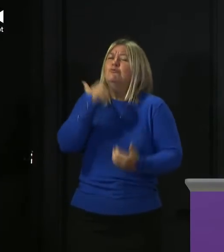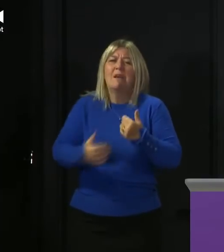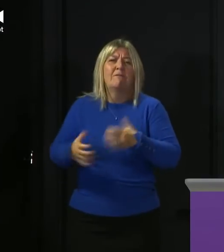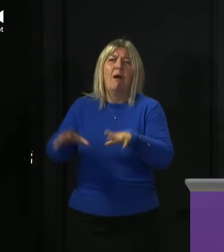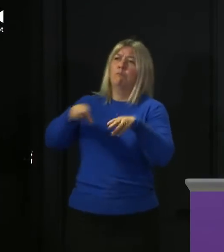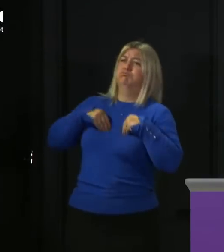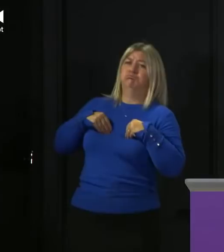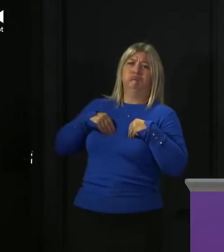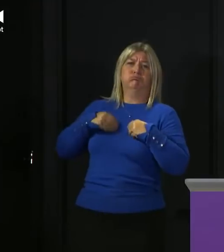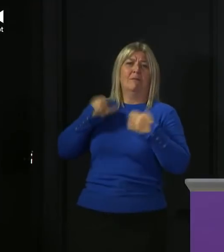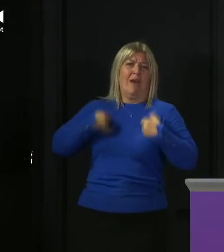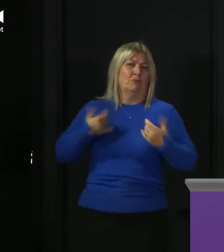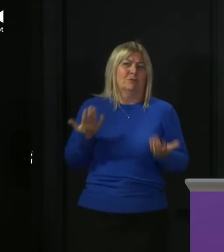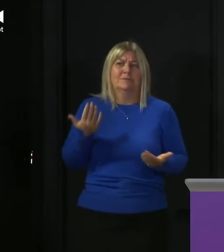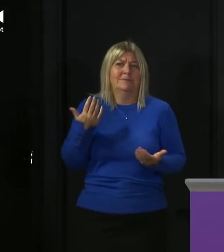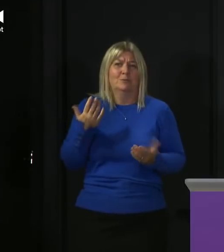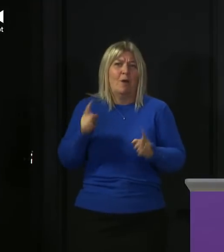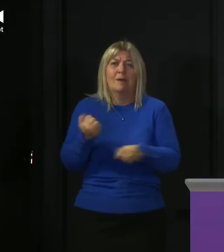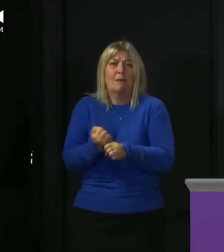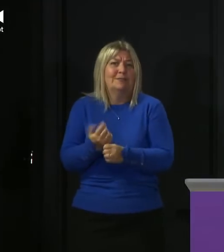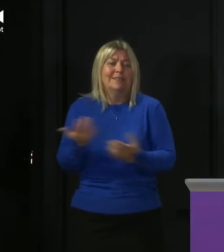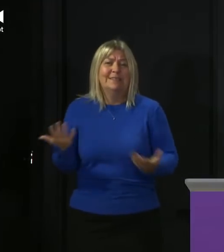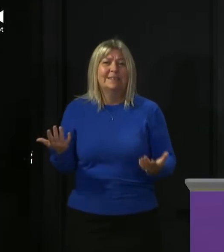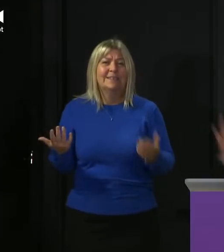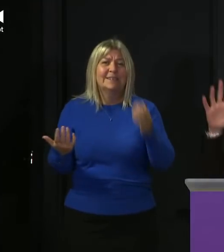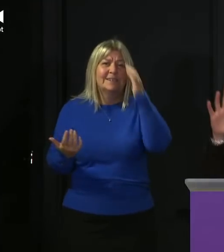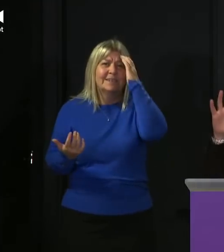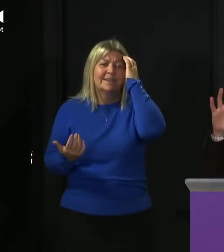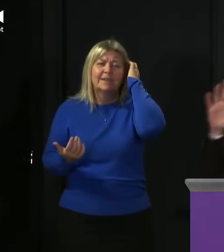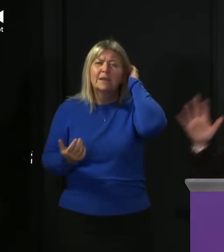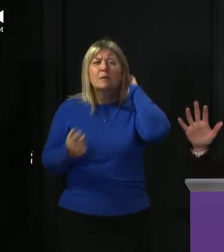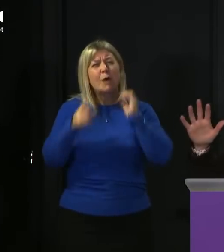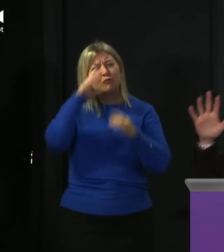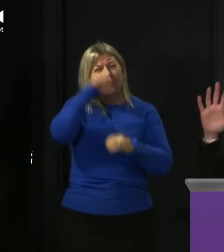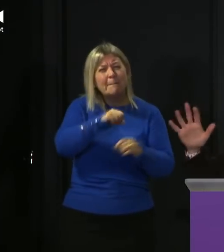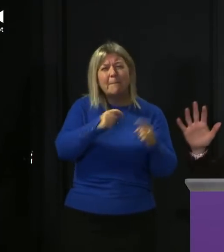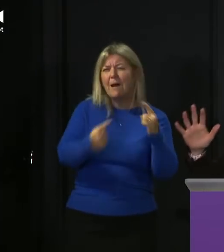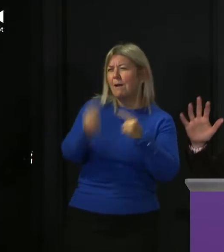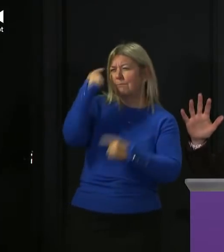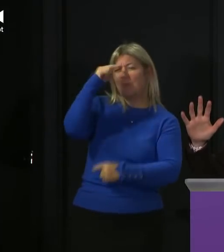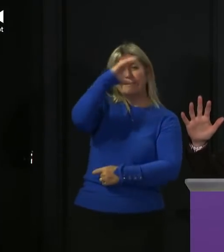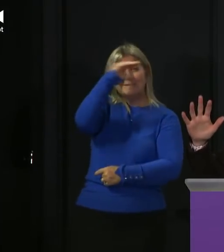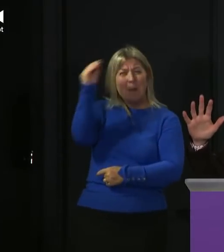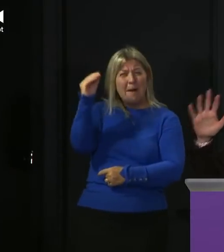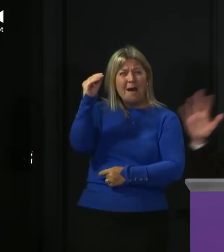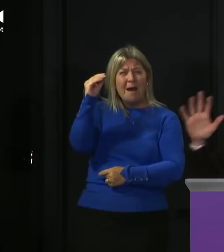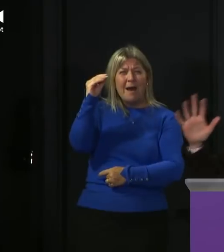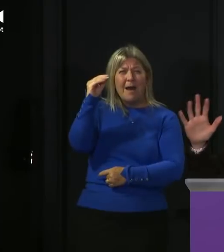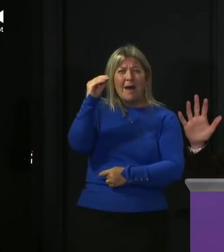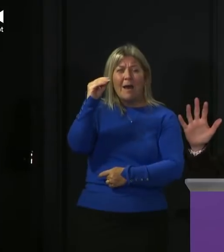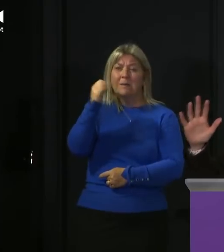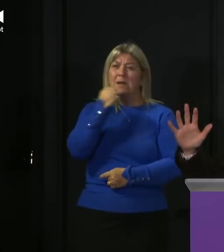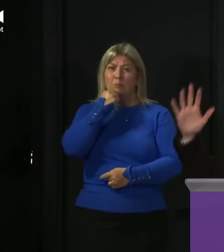the risks of that. And we will, as we did over the summer from a peak where we thought we were